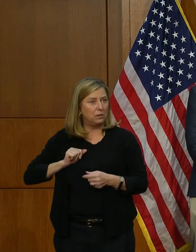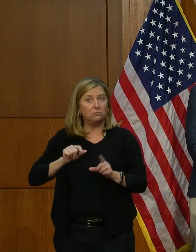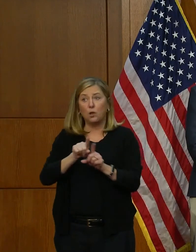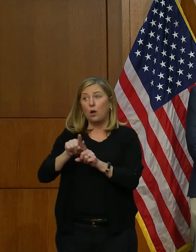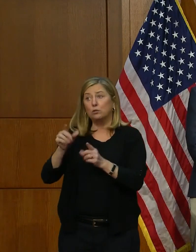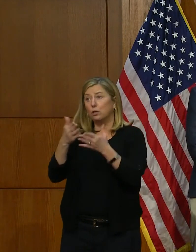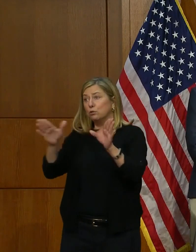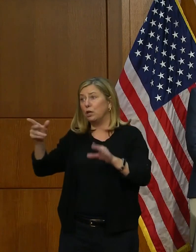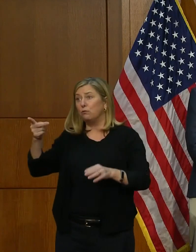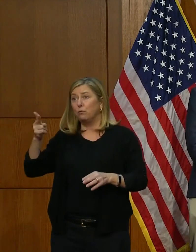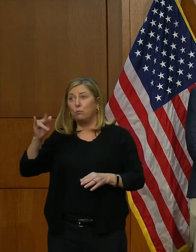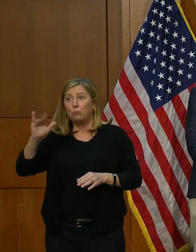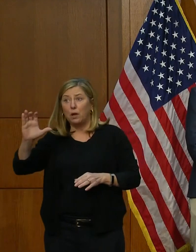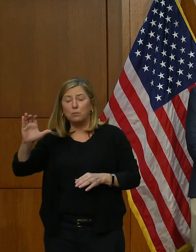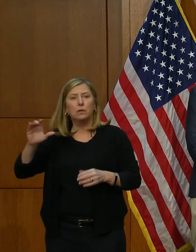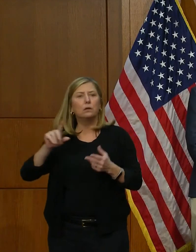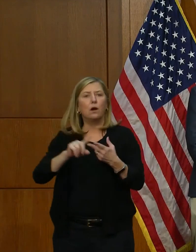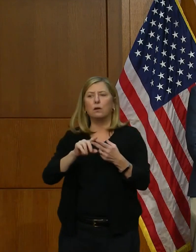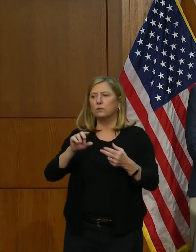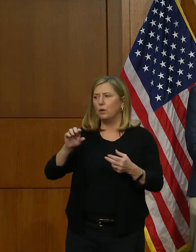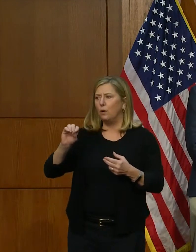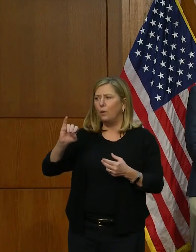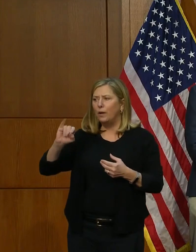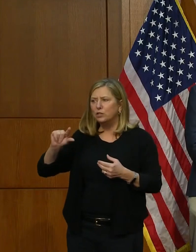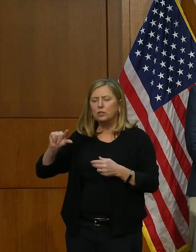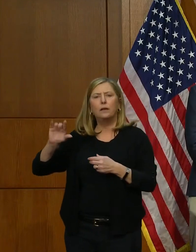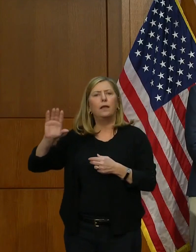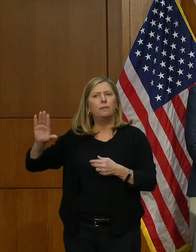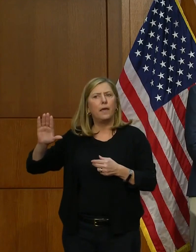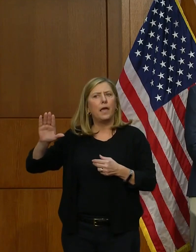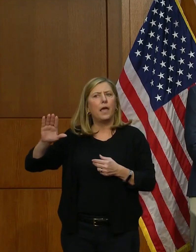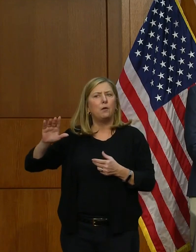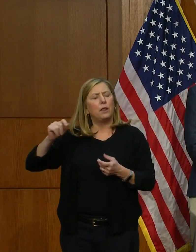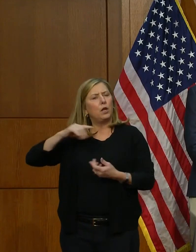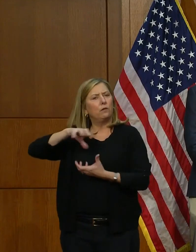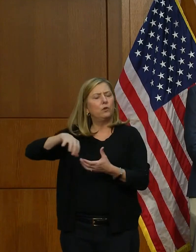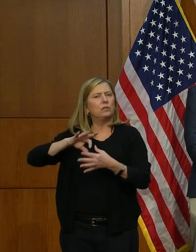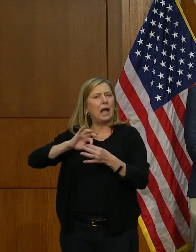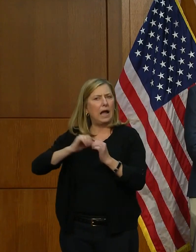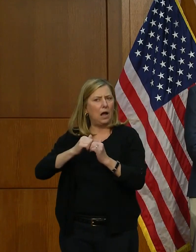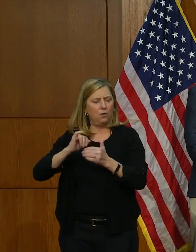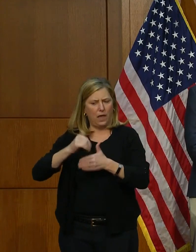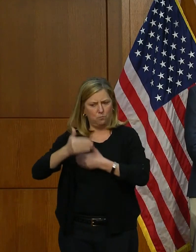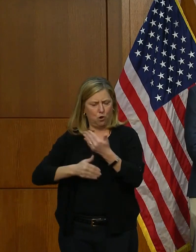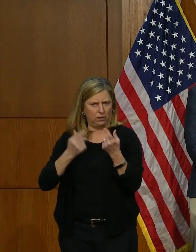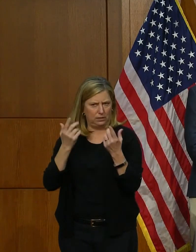CONFUSION IN THE GENERAL ASSEMBLY. IN THE PUBLIC AND A